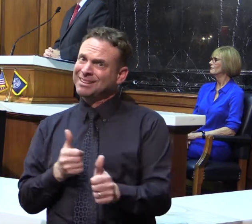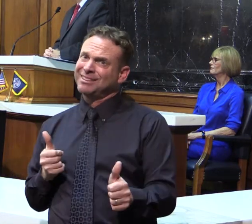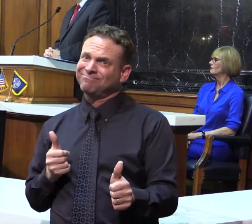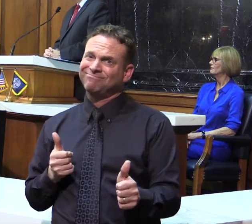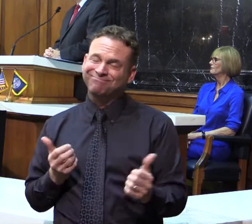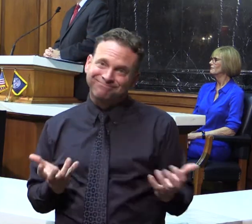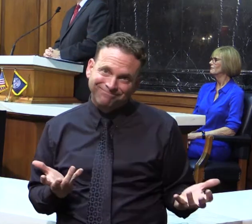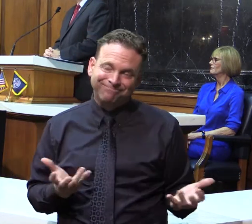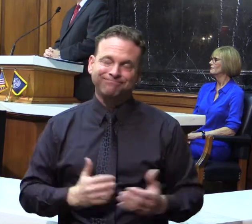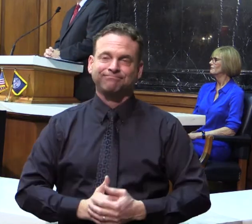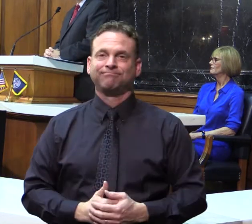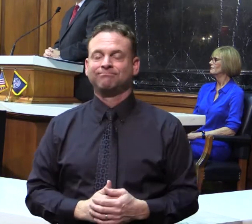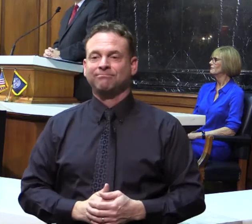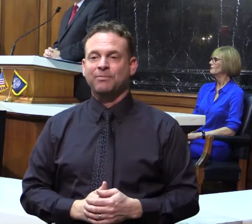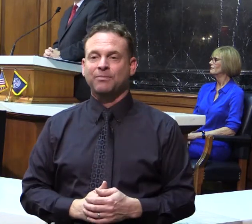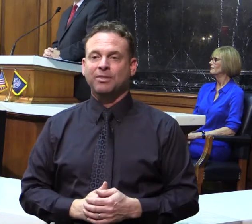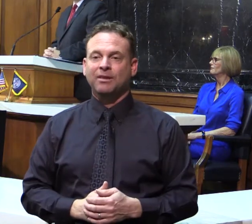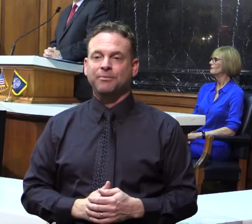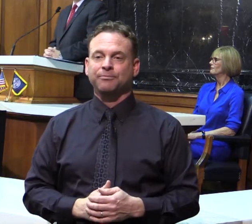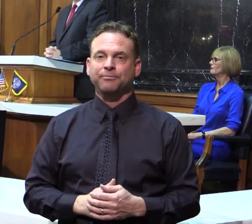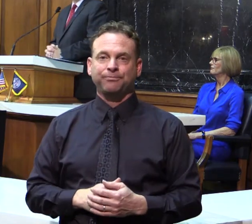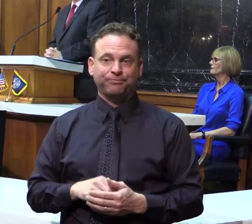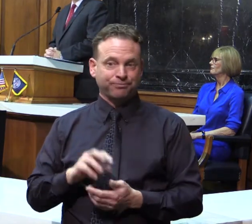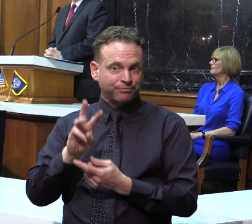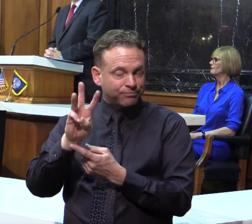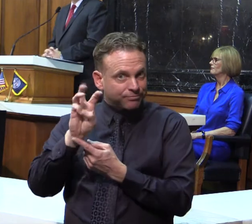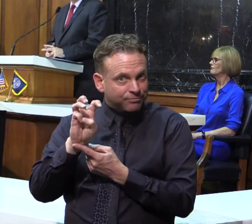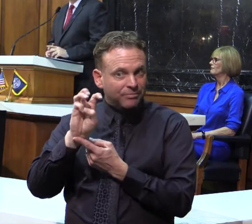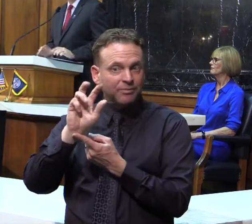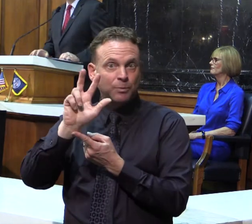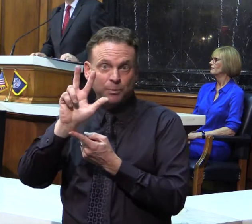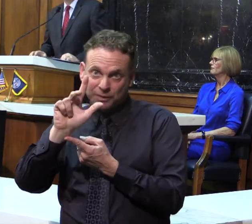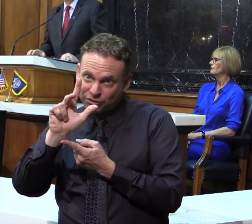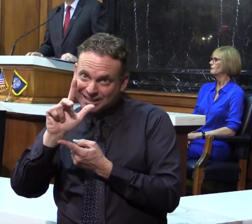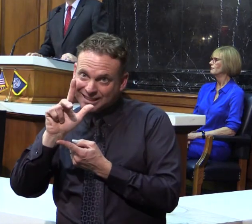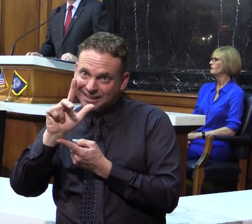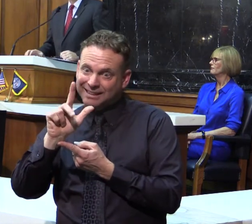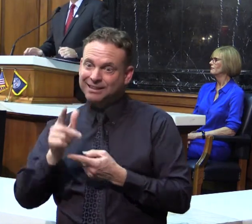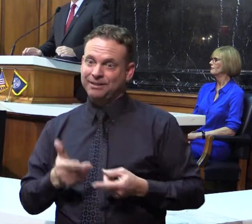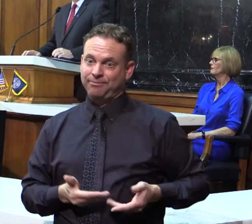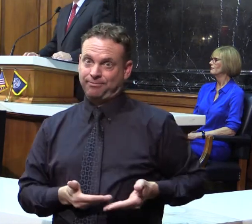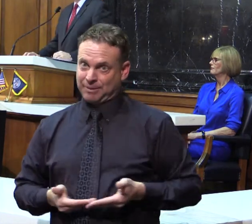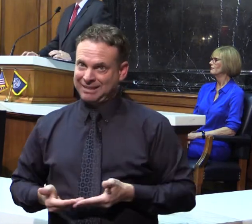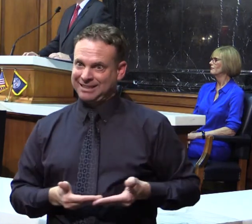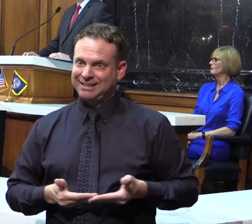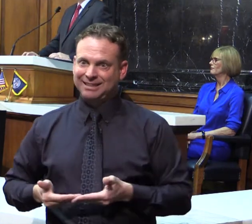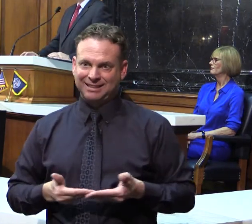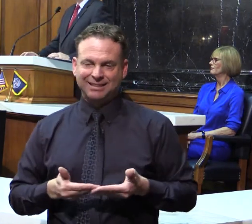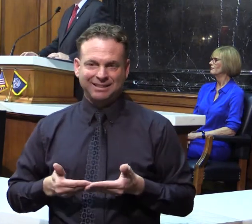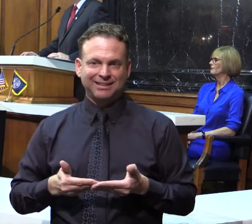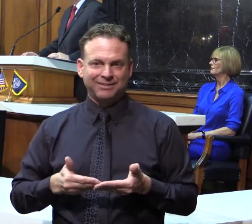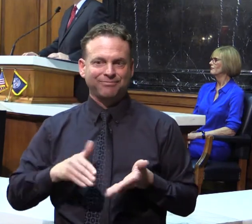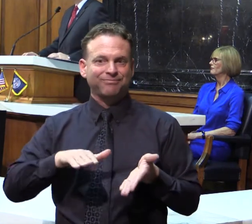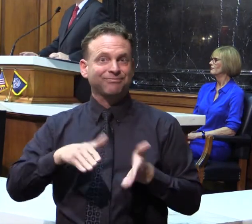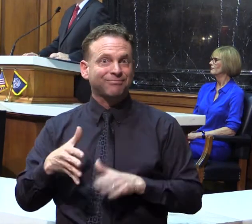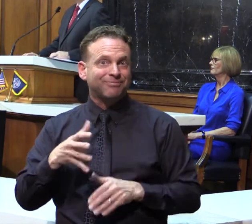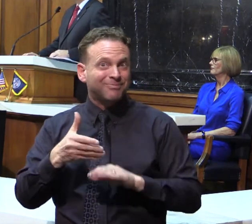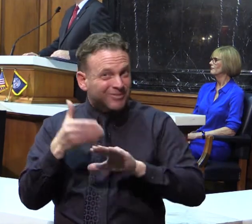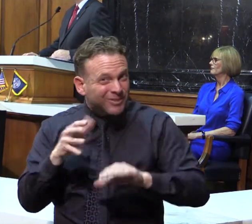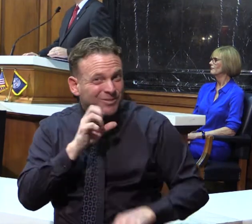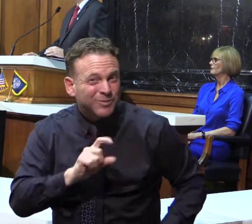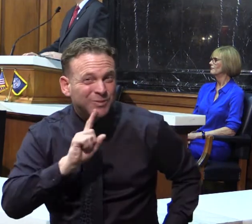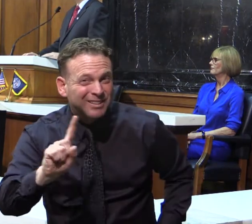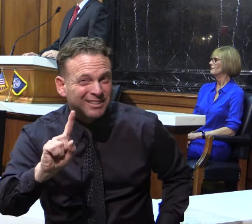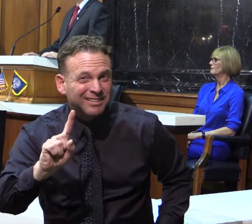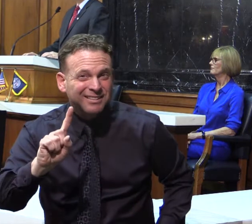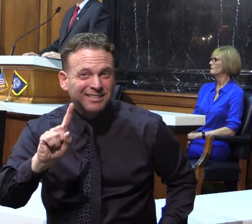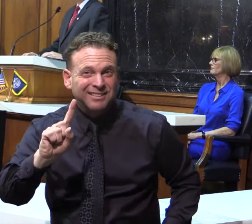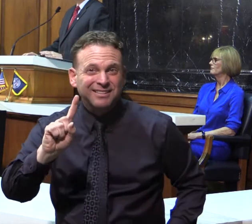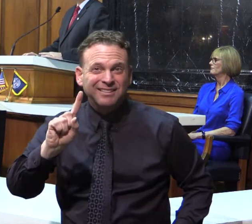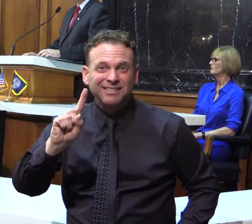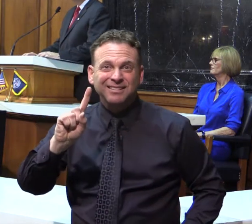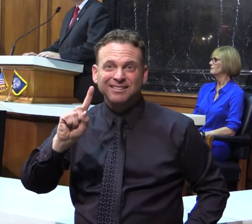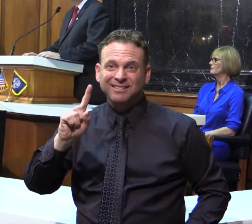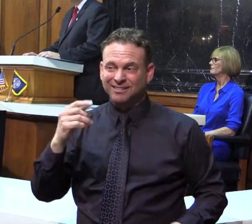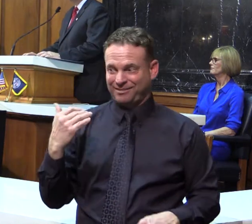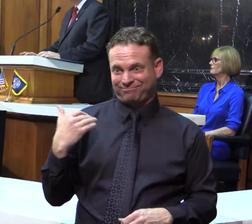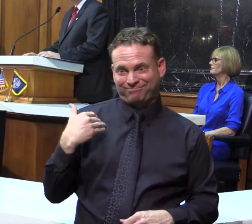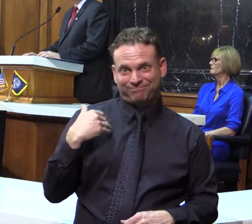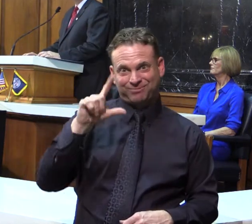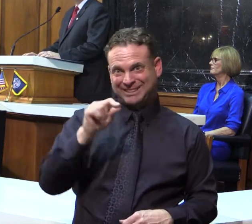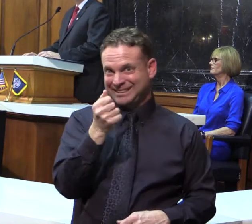Six hundred twenty-three babies didn’t live past the age of 1 in Indiana in 2016. 623.